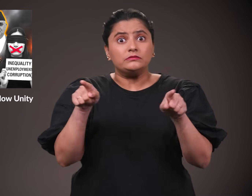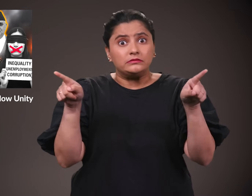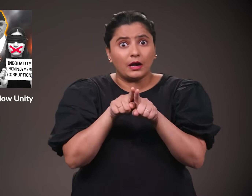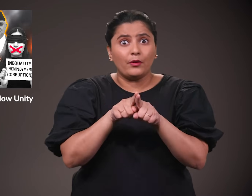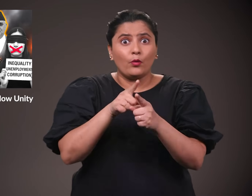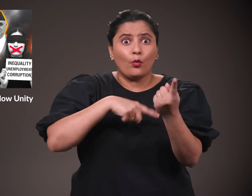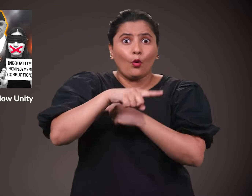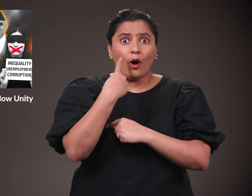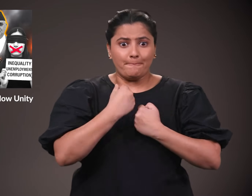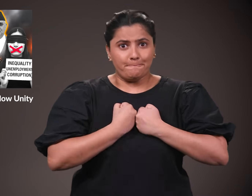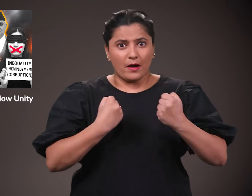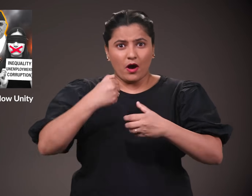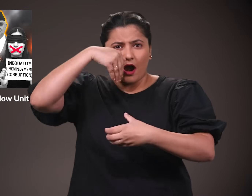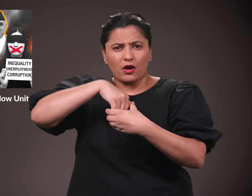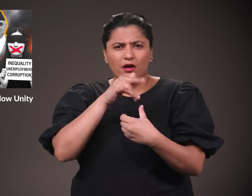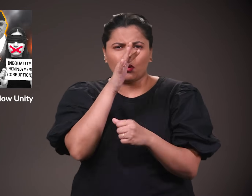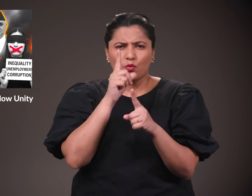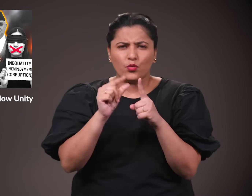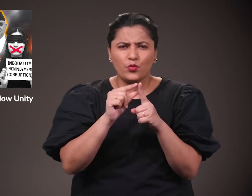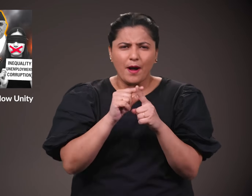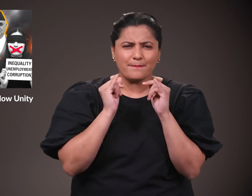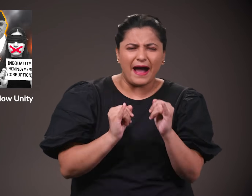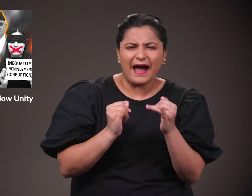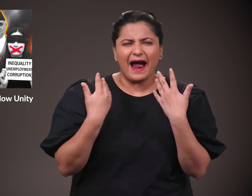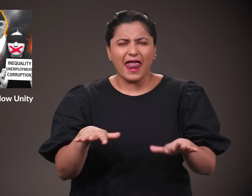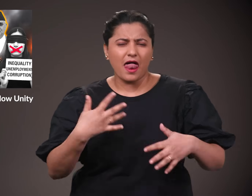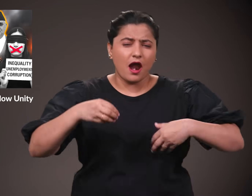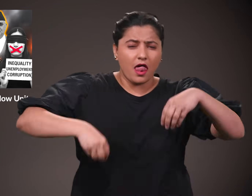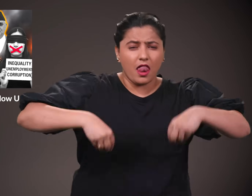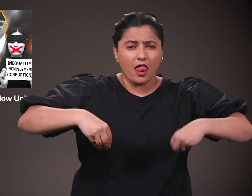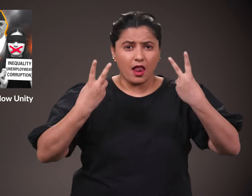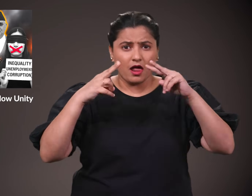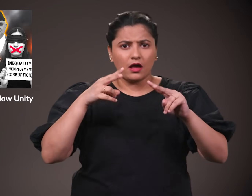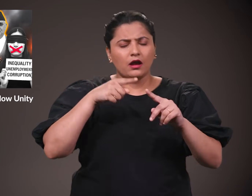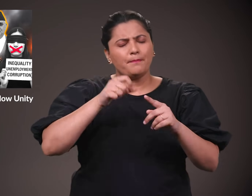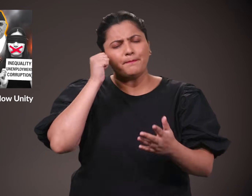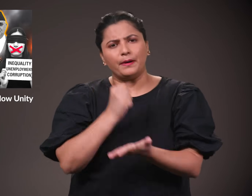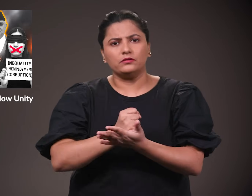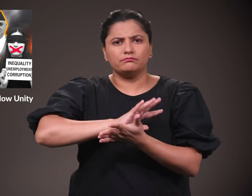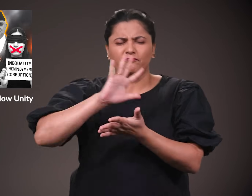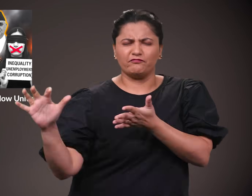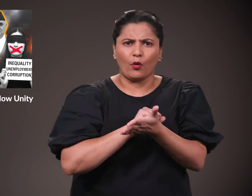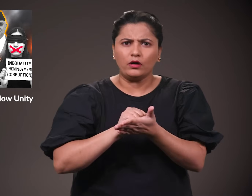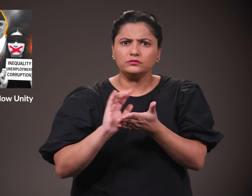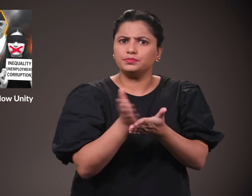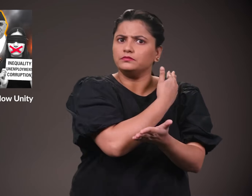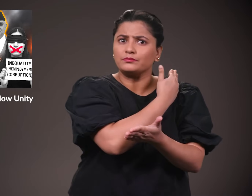Similarly, corrupt voices among the powerful can be easily swept away.